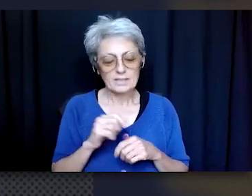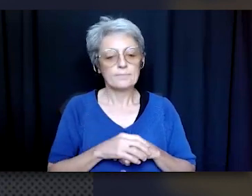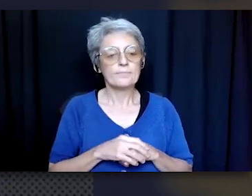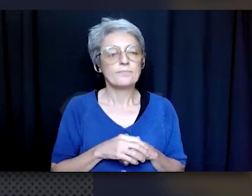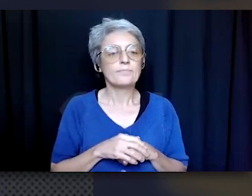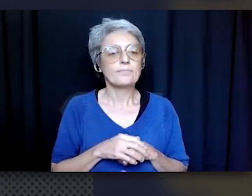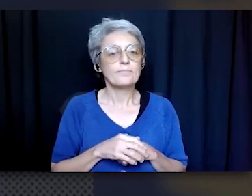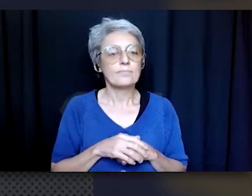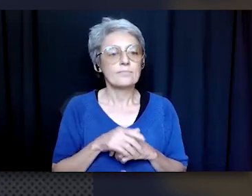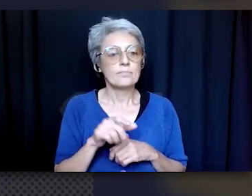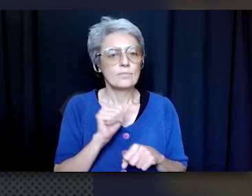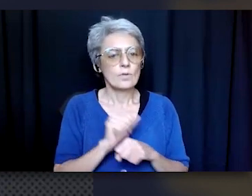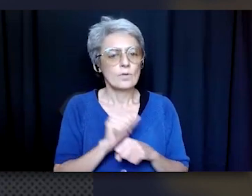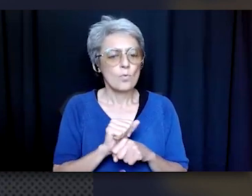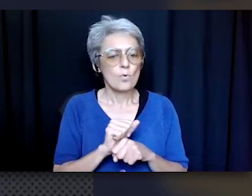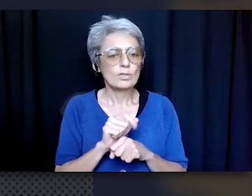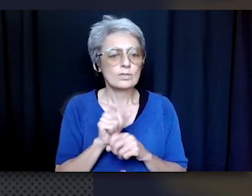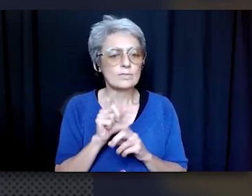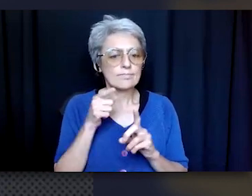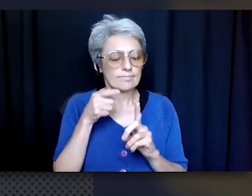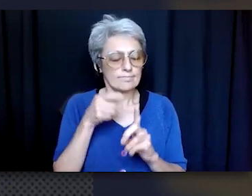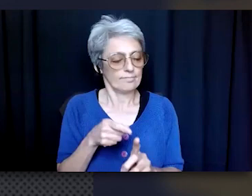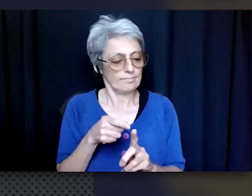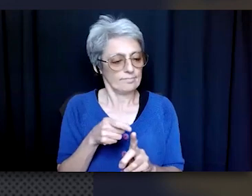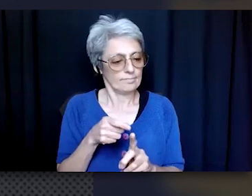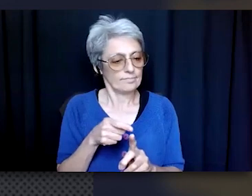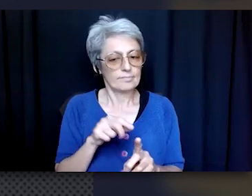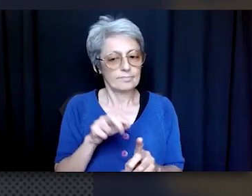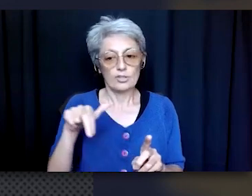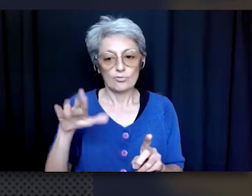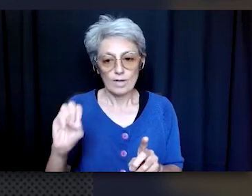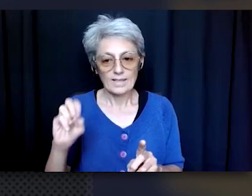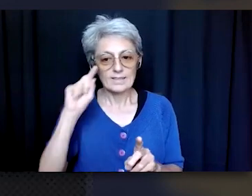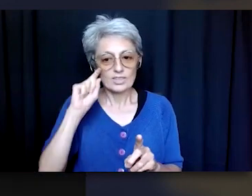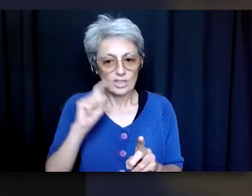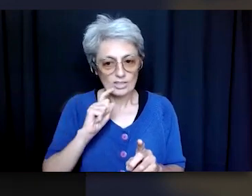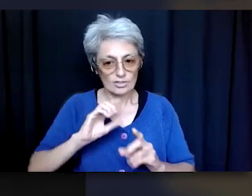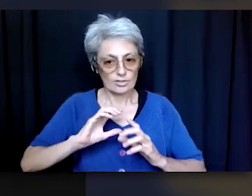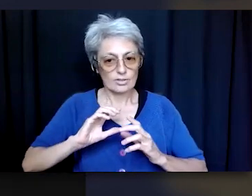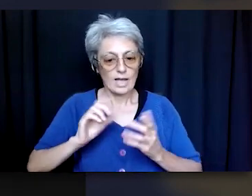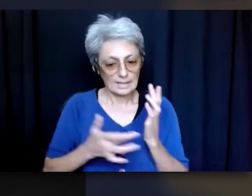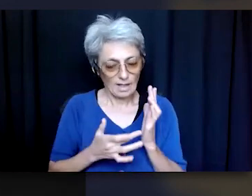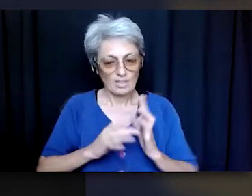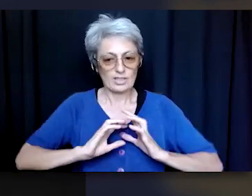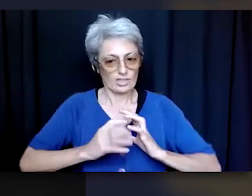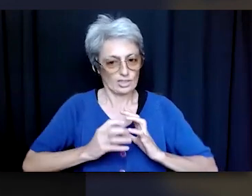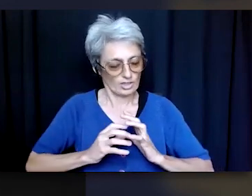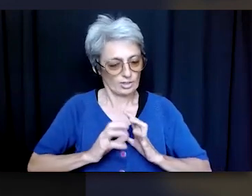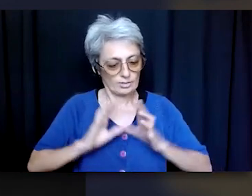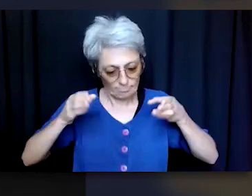work on both the intersections of race and gender and technology and is pushing back particularly